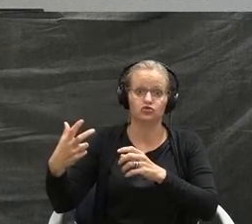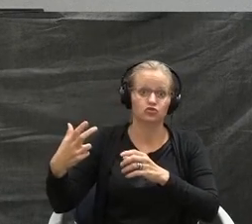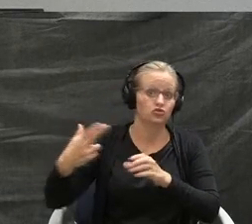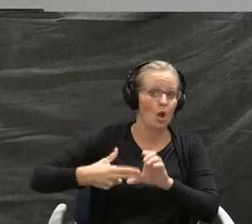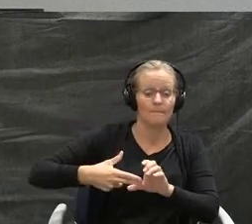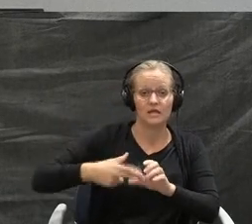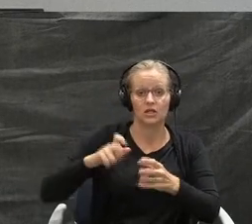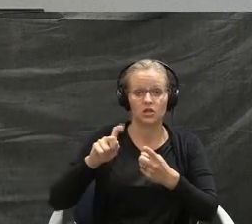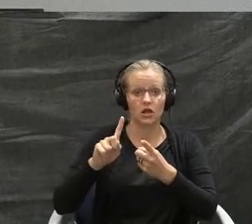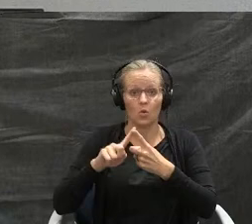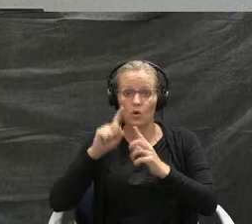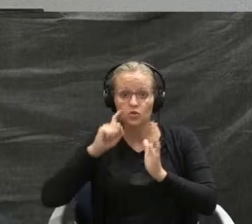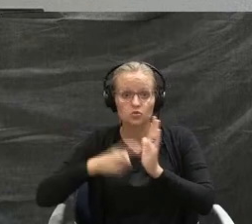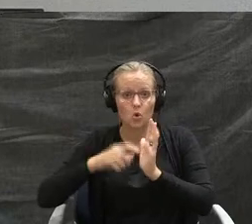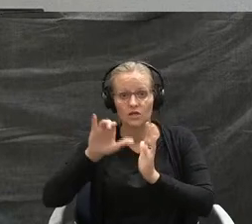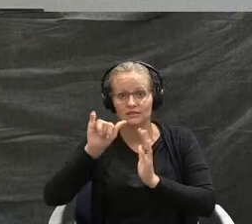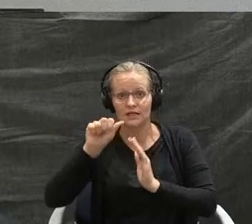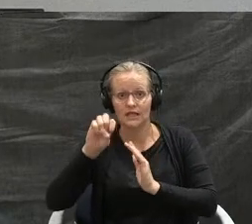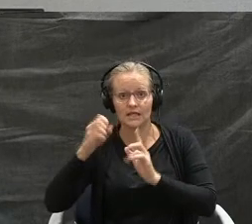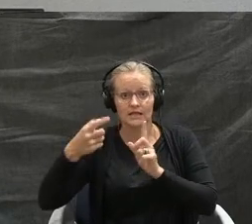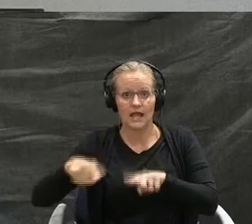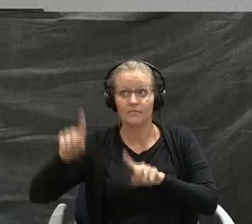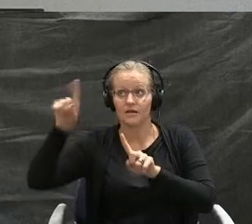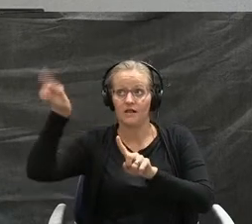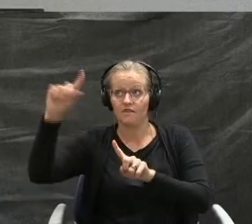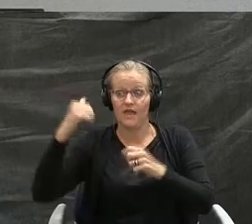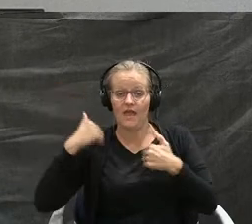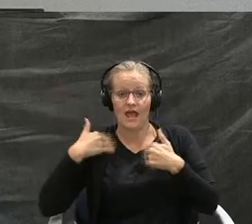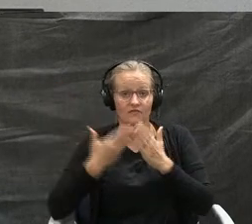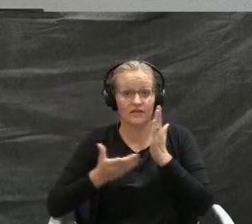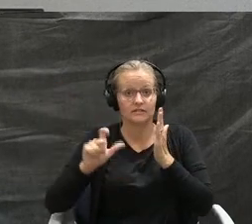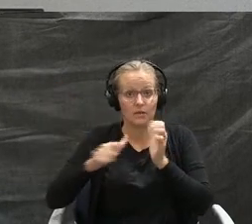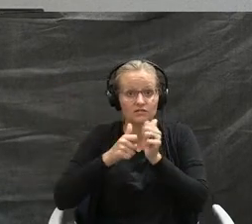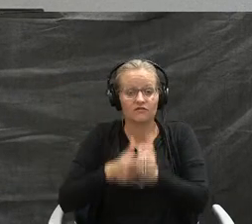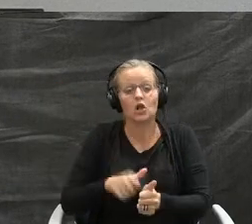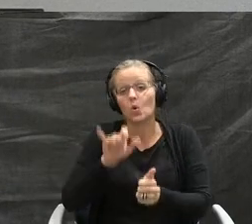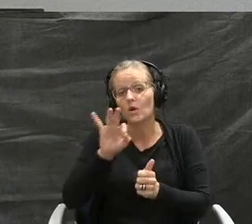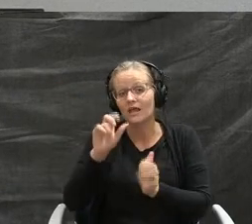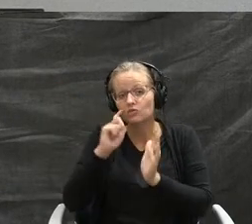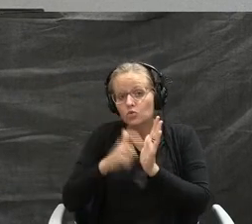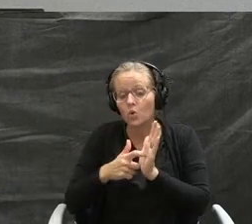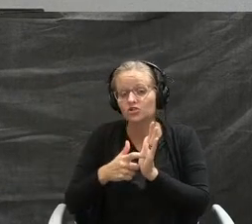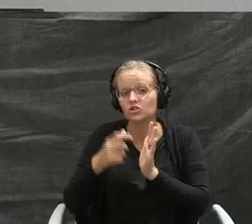we have a child with a fever, they'll tell us to isolate so